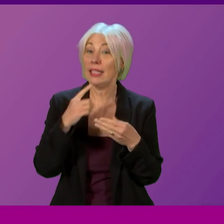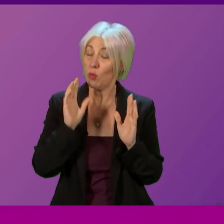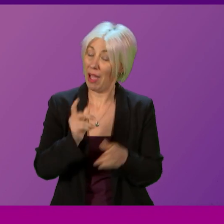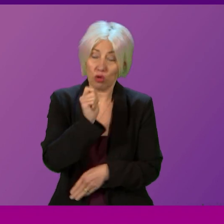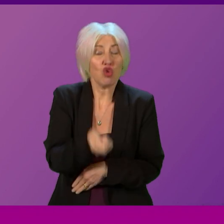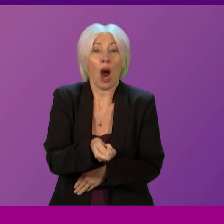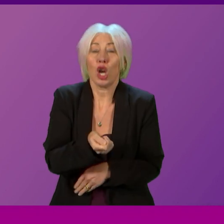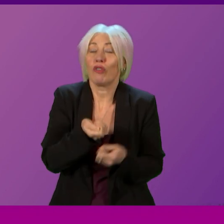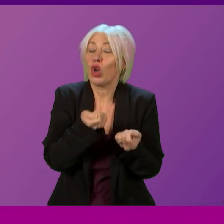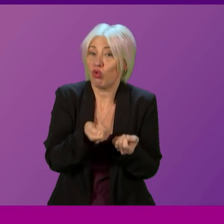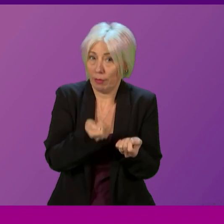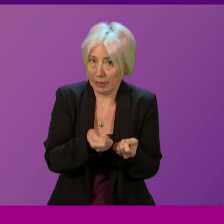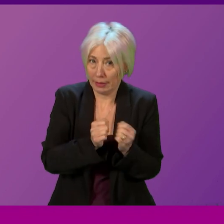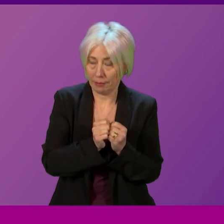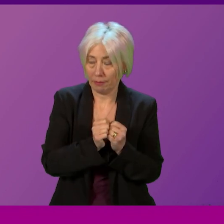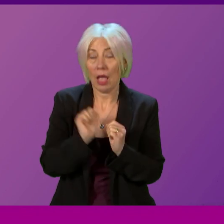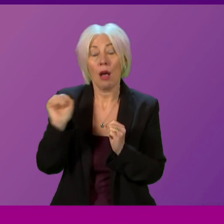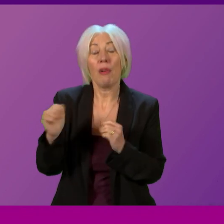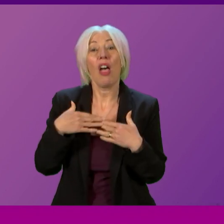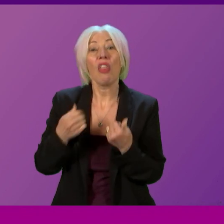In response, the health secretary said that that was “abhorrent”.